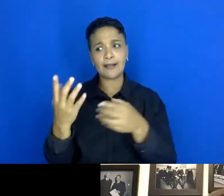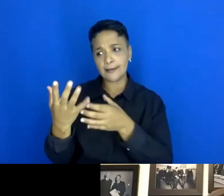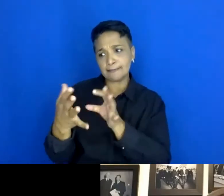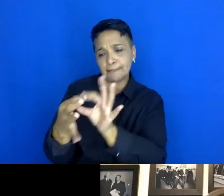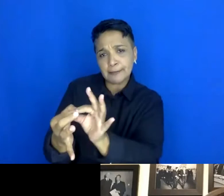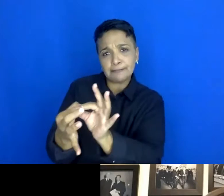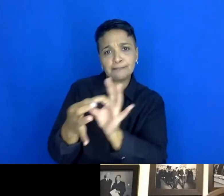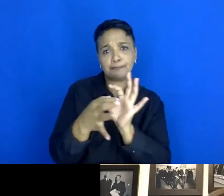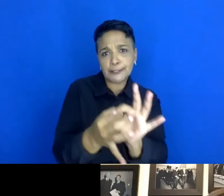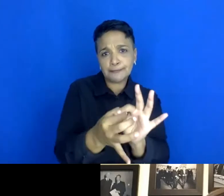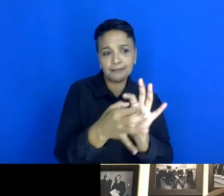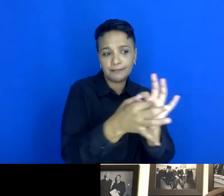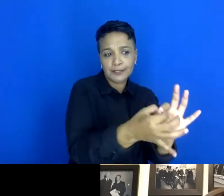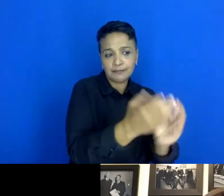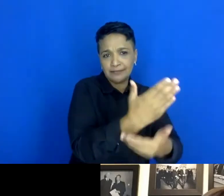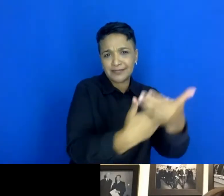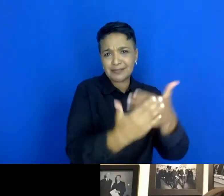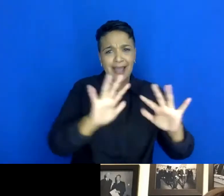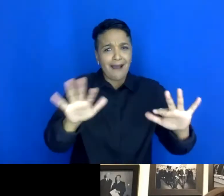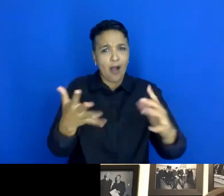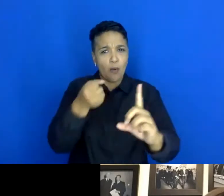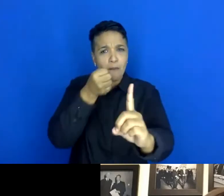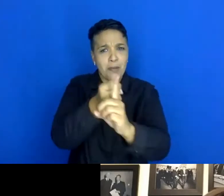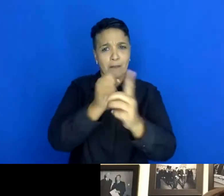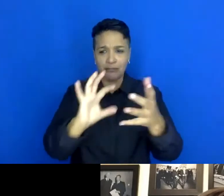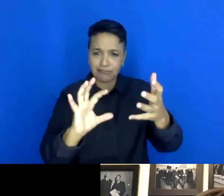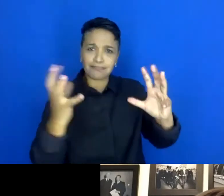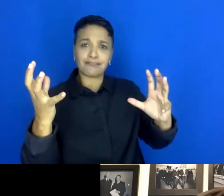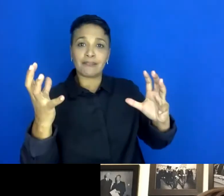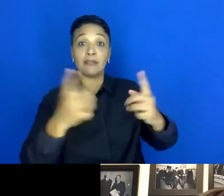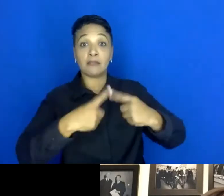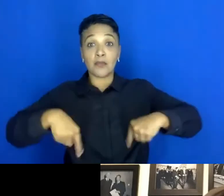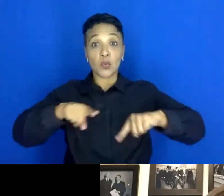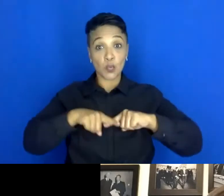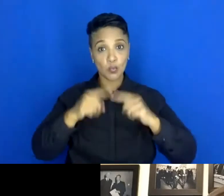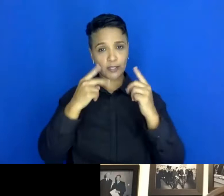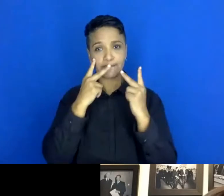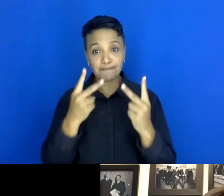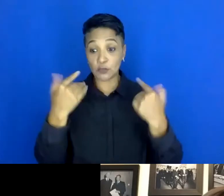this session is a significant contribution to the growing body of knowledge and understanding